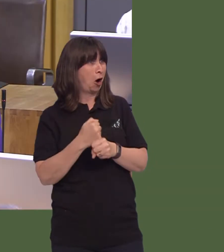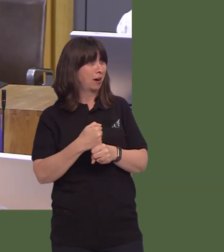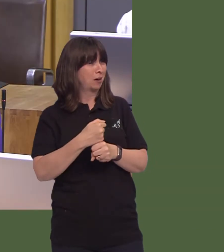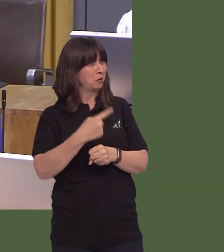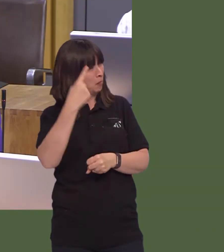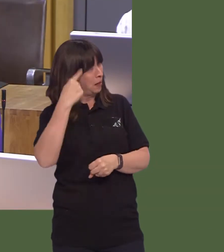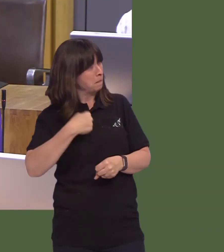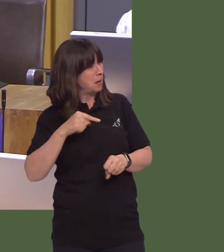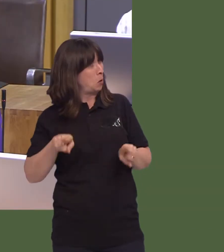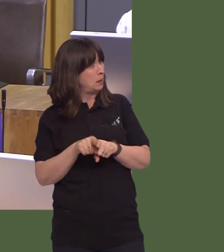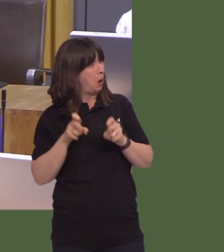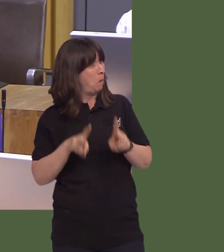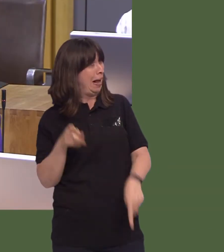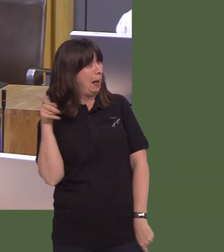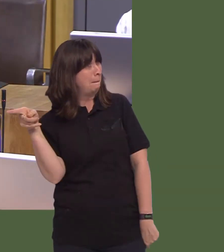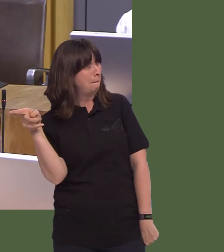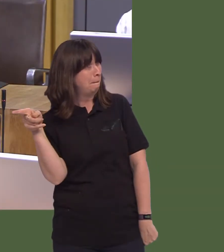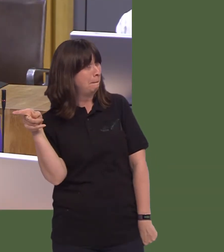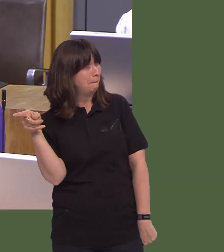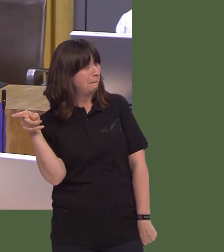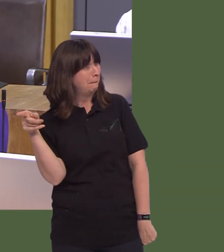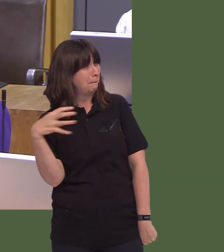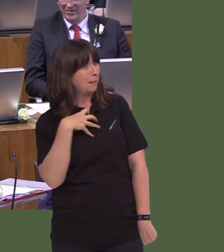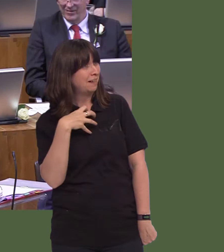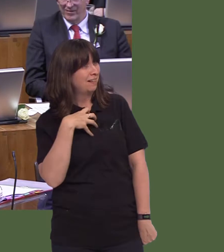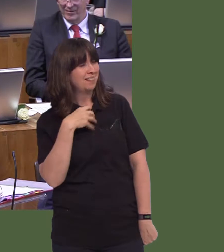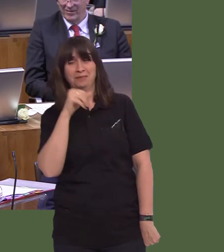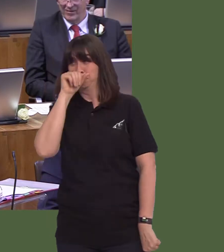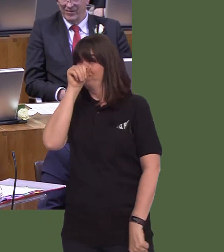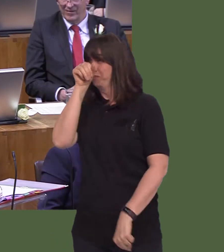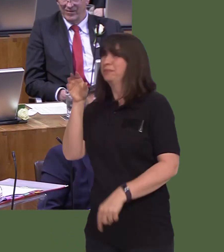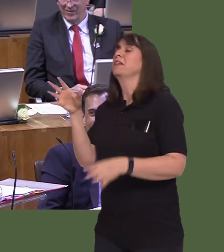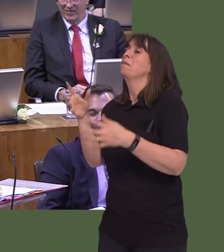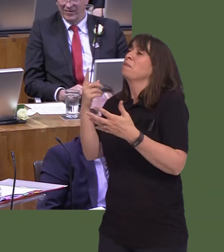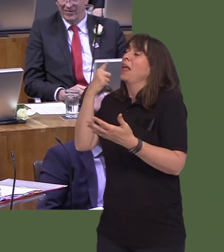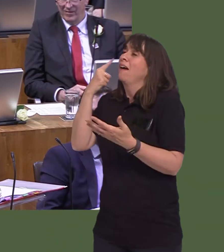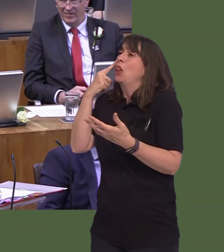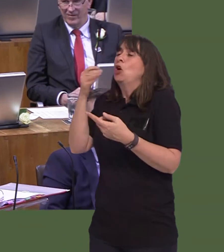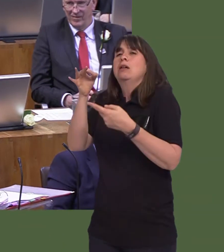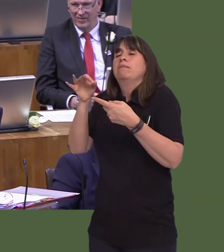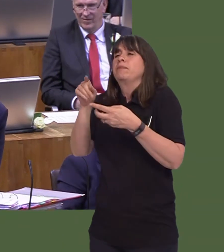[Interruption.] Let's look at the detail. If there are disagreements on the detail, fine, but, in the answers that I gave, not